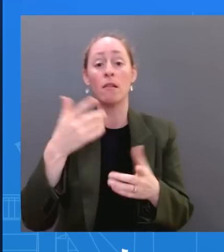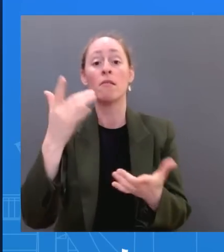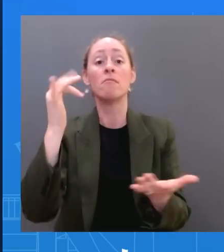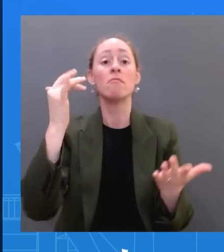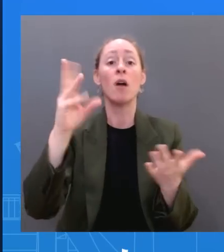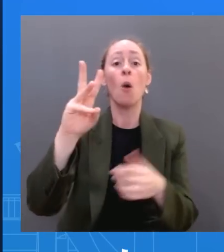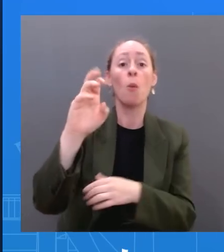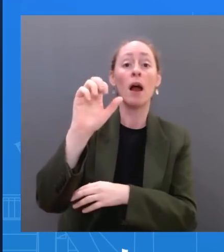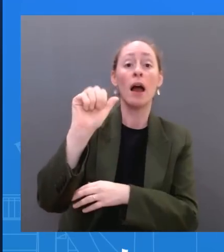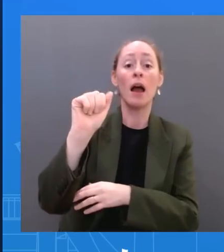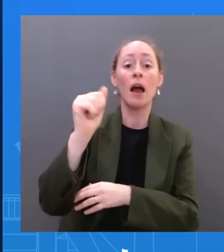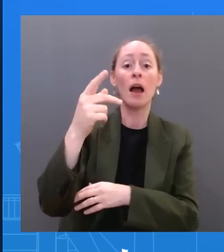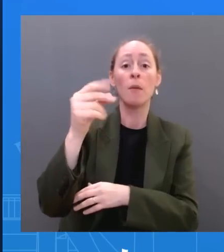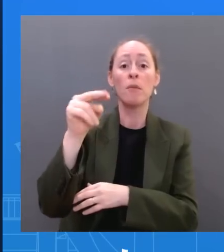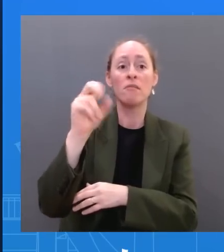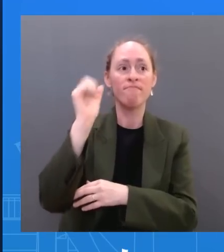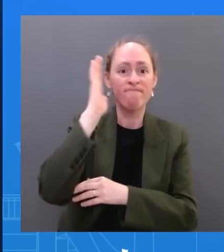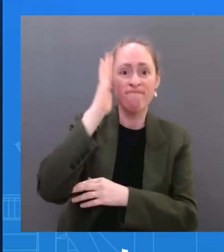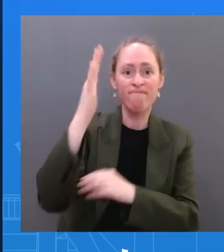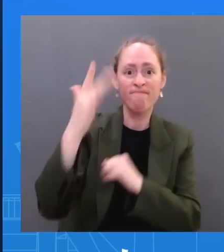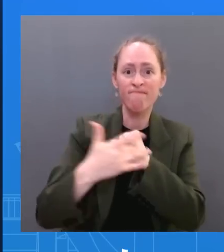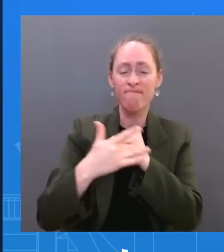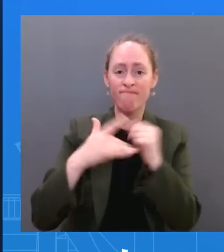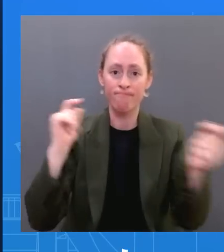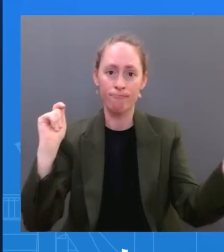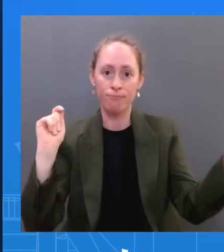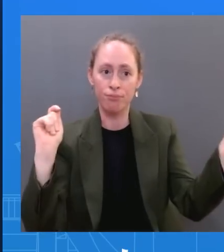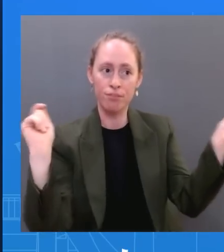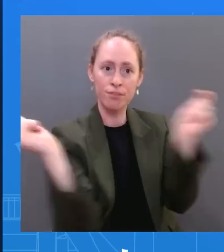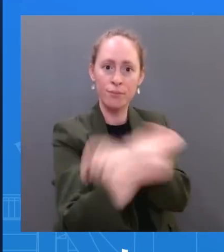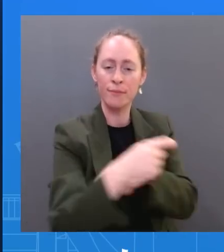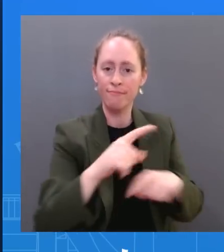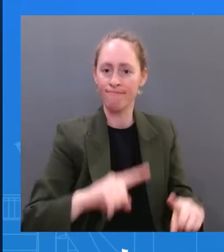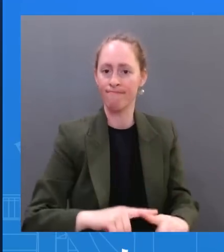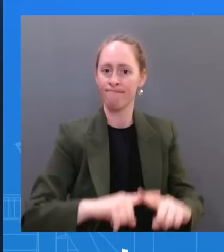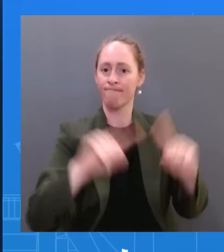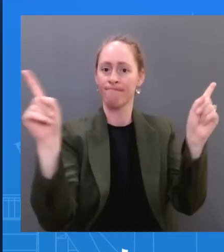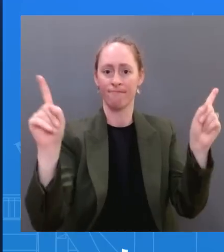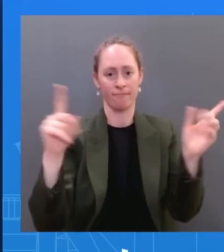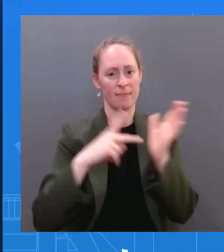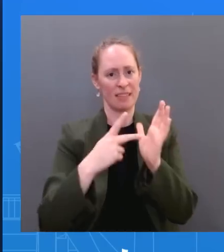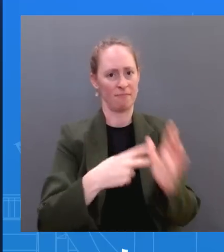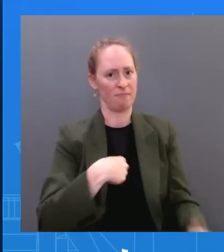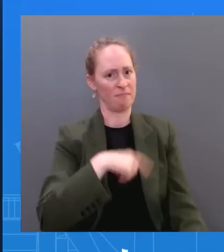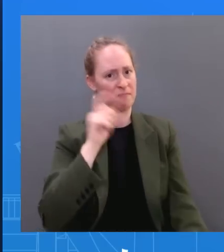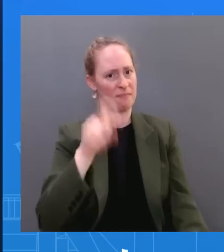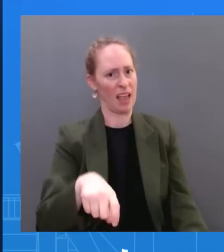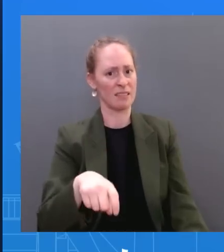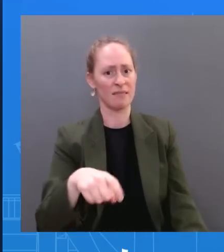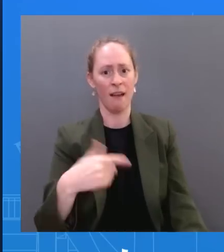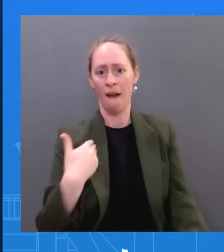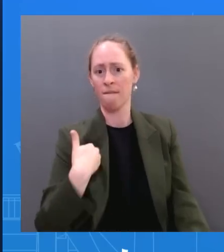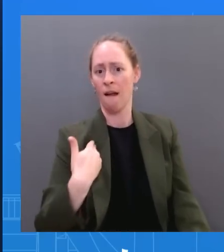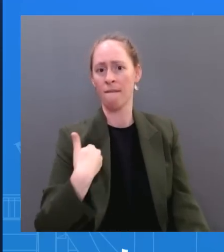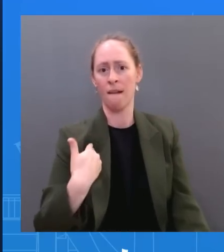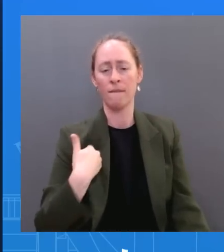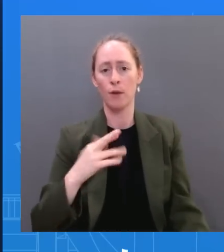resilient supply chain for semiconductors. And that means getting the kinds of incentives and structures